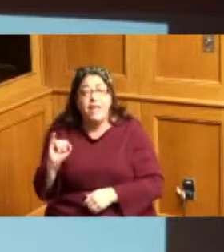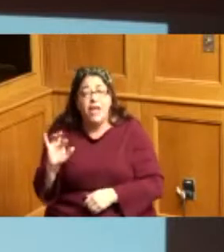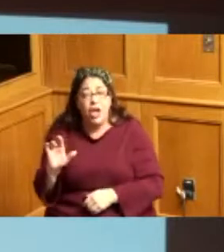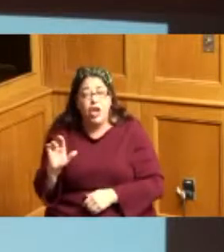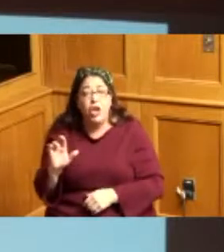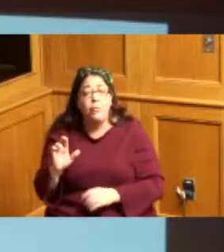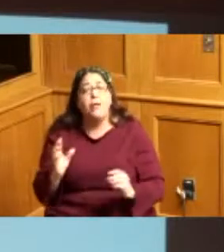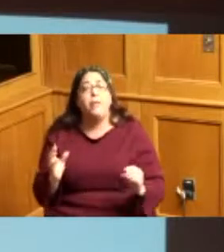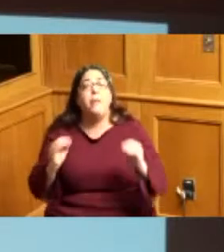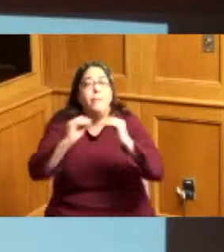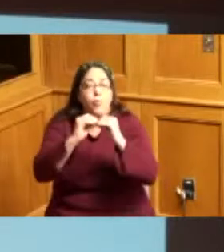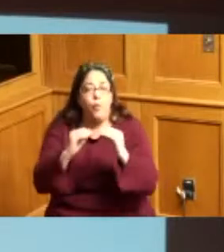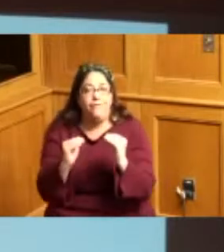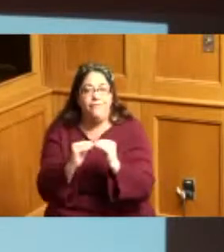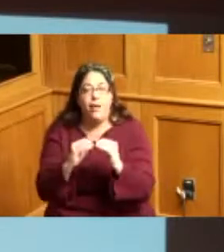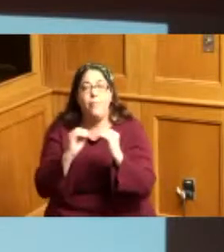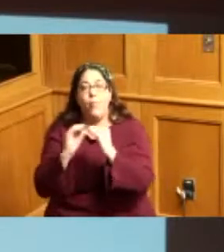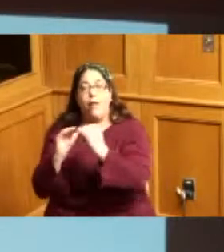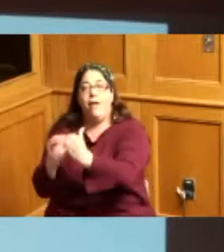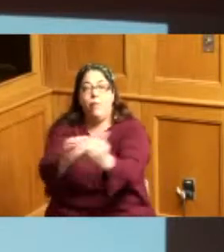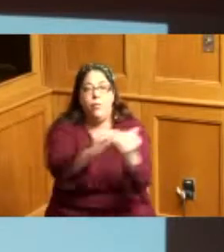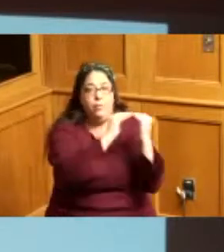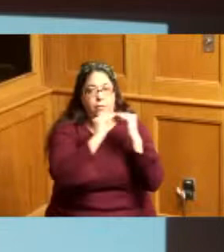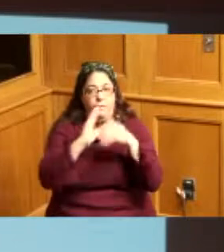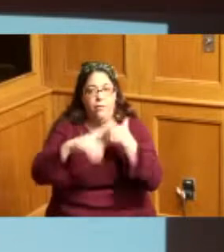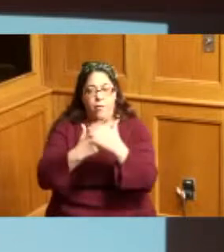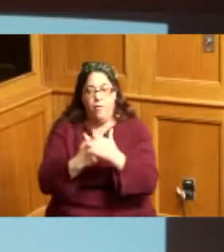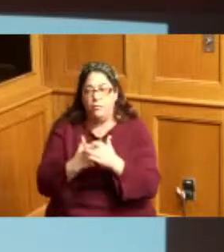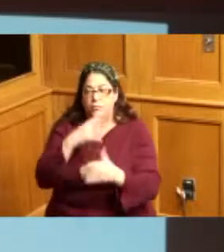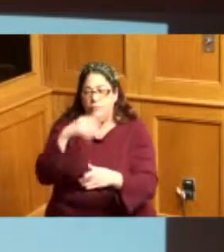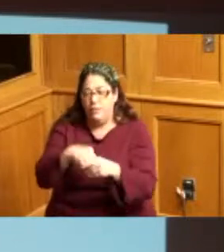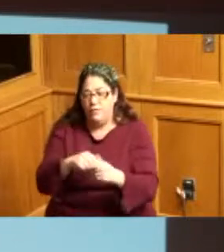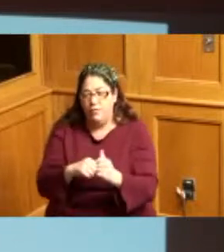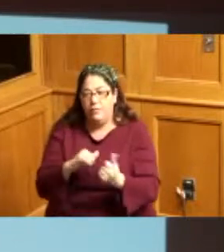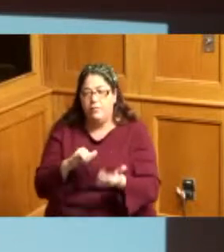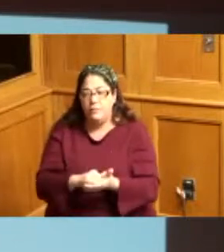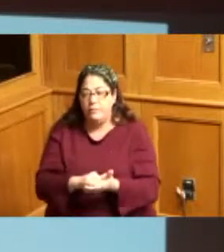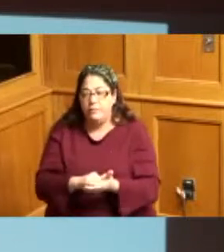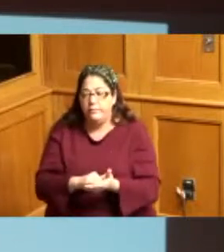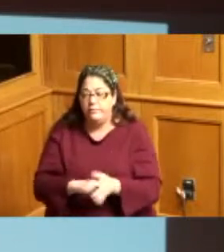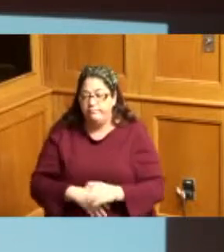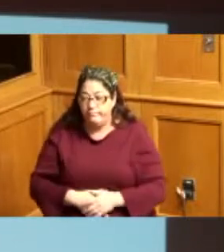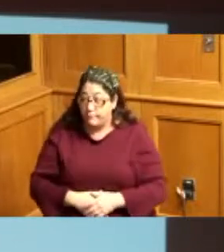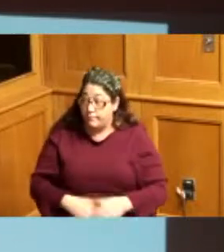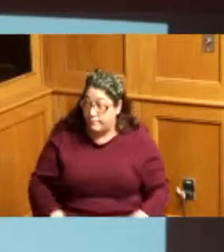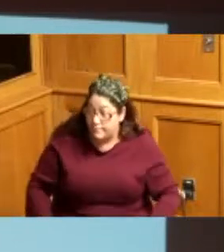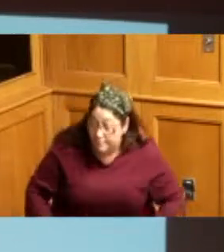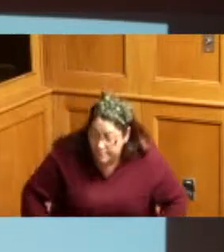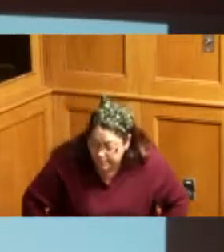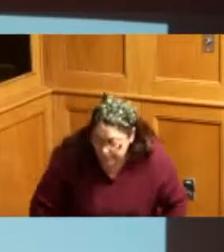fair or they could be more equitable and that's what this is really about in terms of how we did